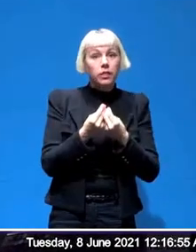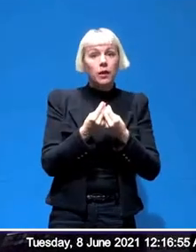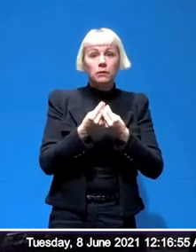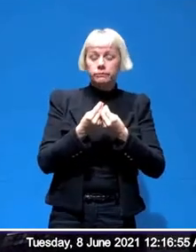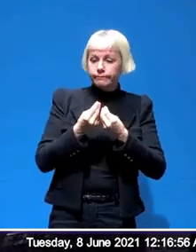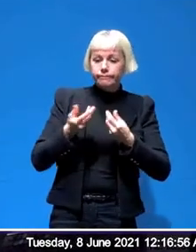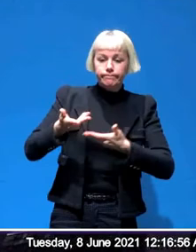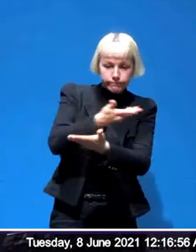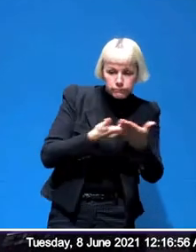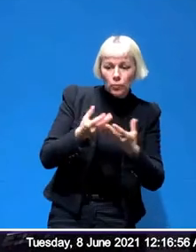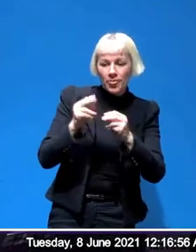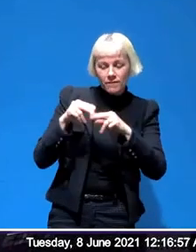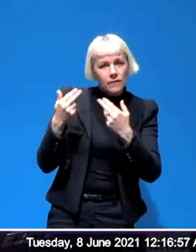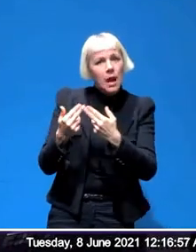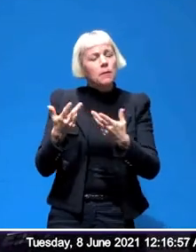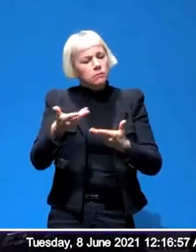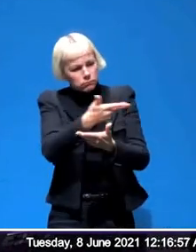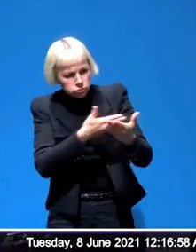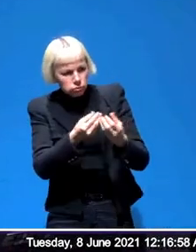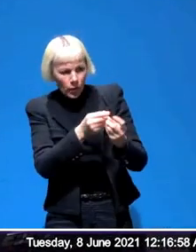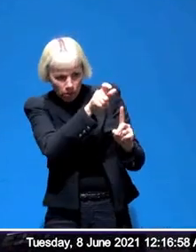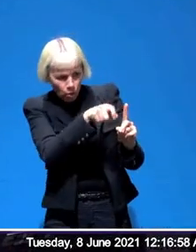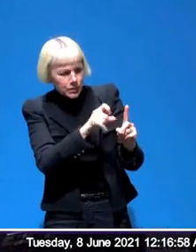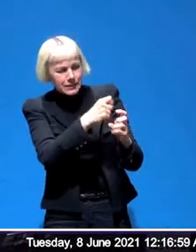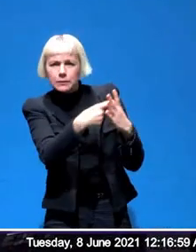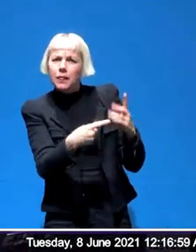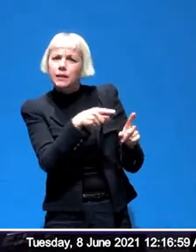or the person with the disability, if they are able to agree to that.